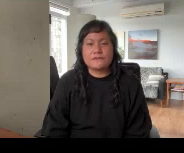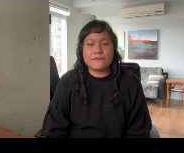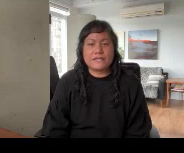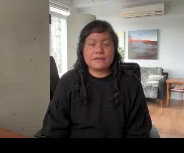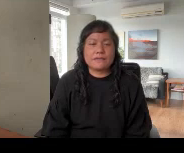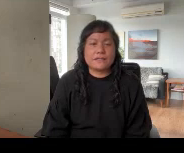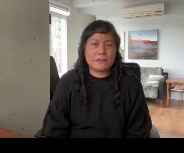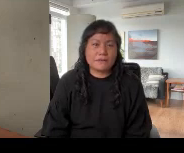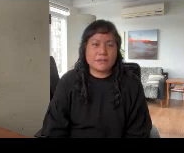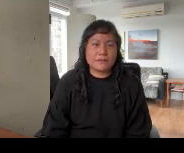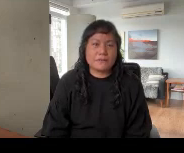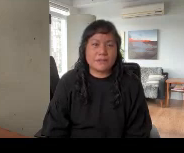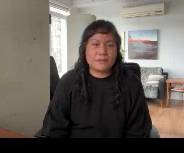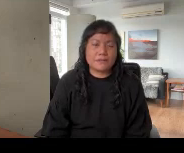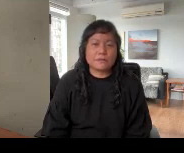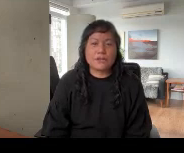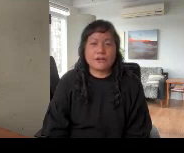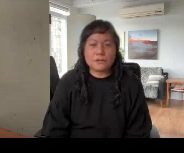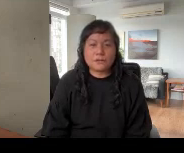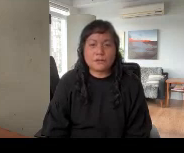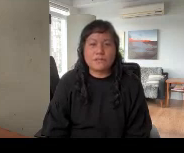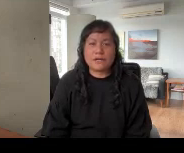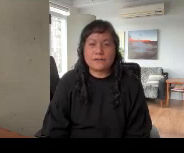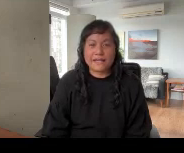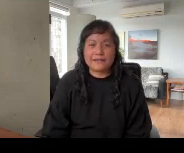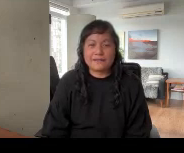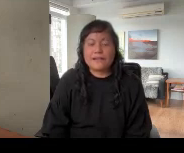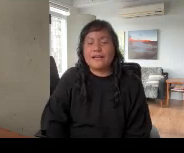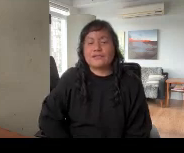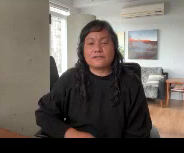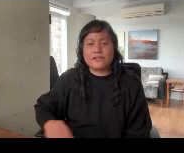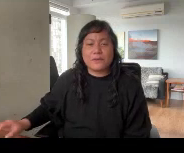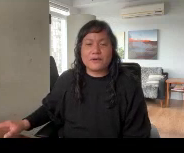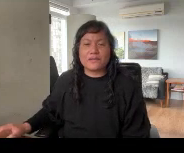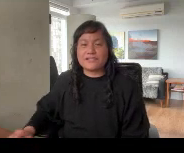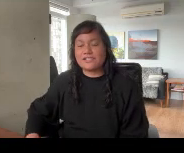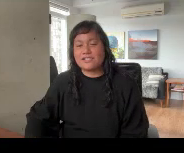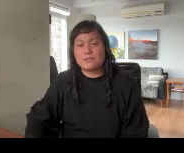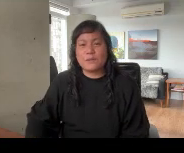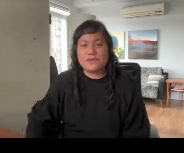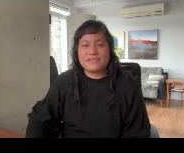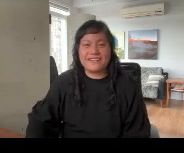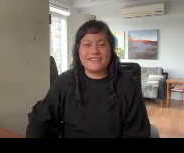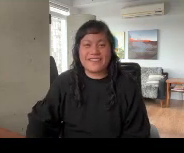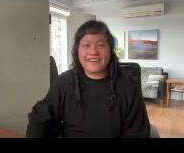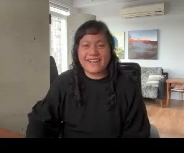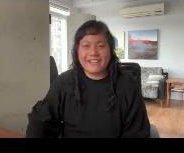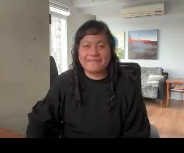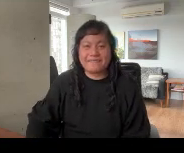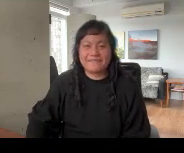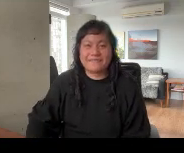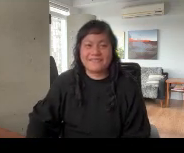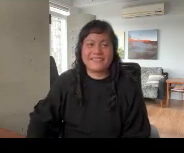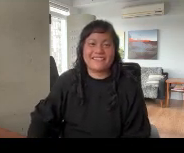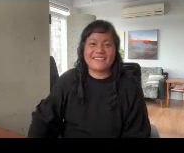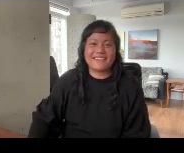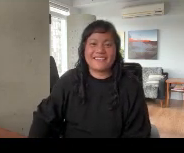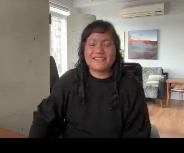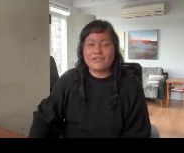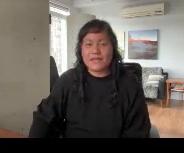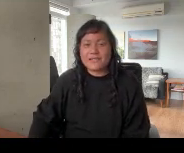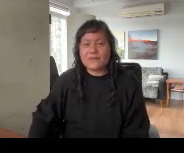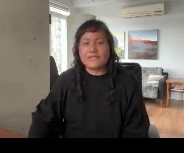you to visit www.whose.land to learn about the Indigenous peoples in your area. So thanks so